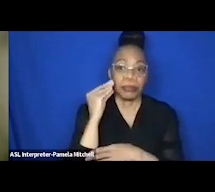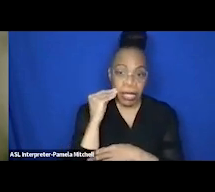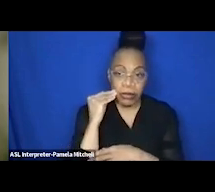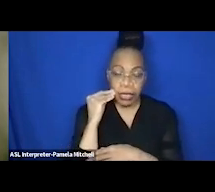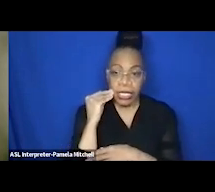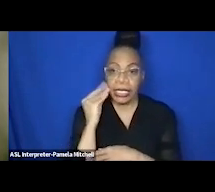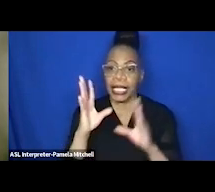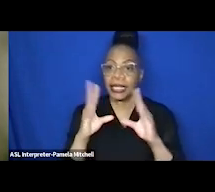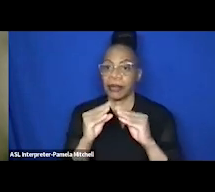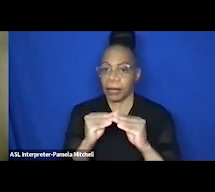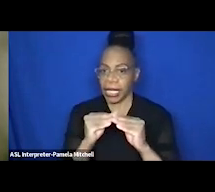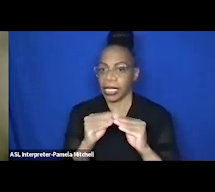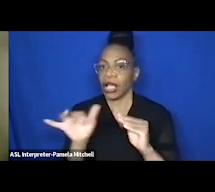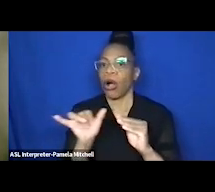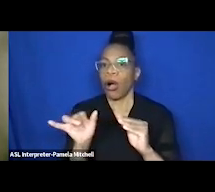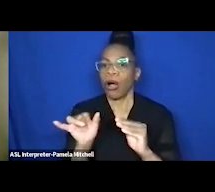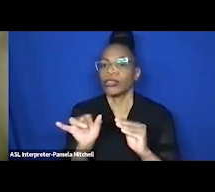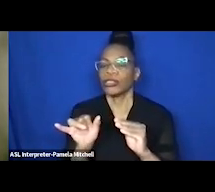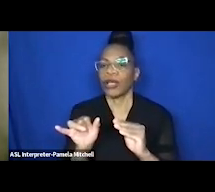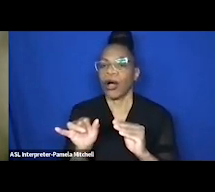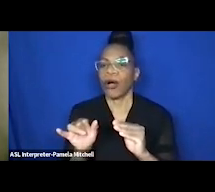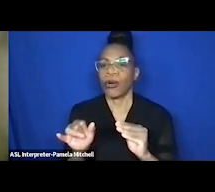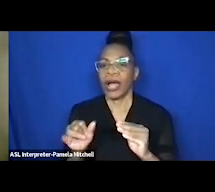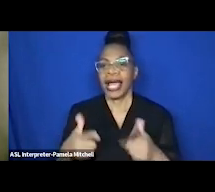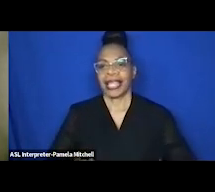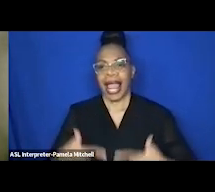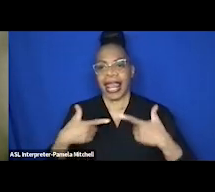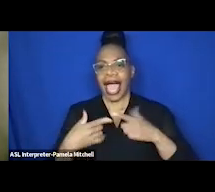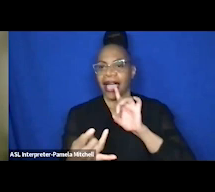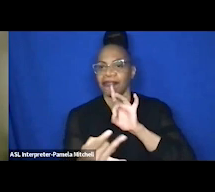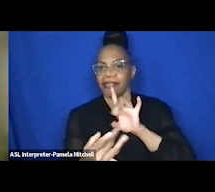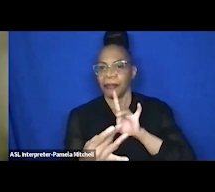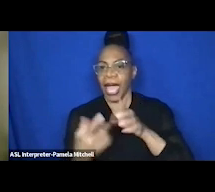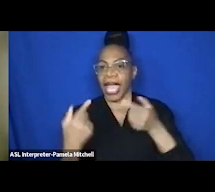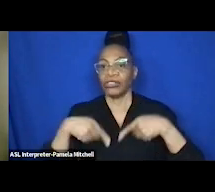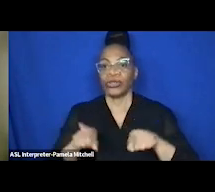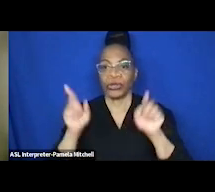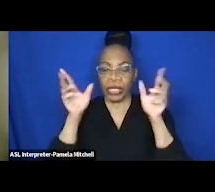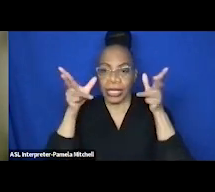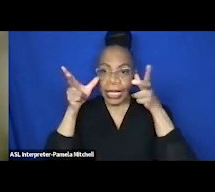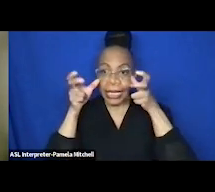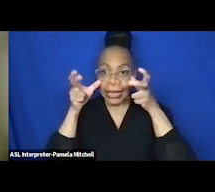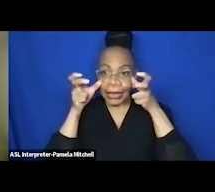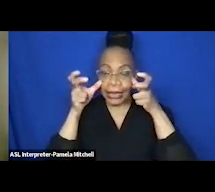And in addition to those kind of live feedback and listening sessions, also offered a number of opportunities